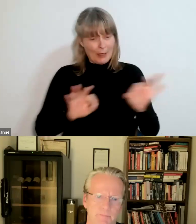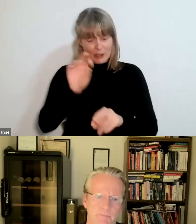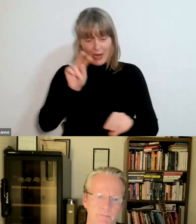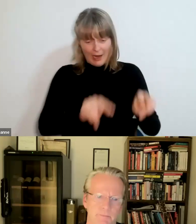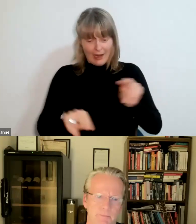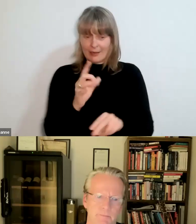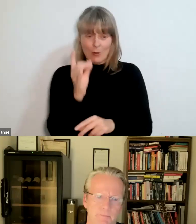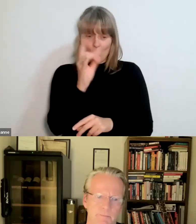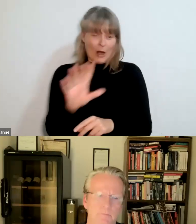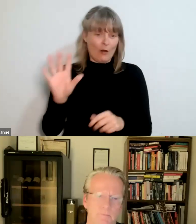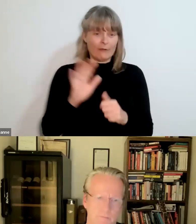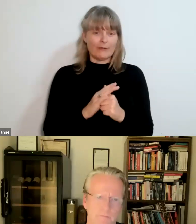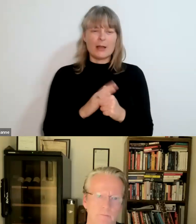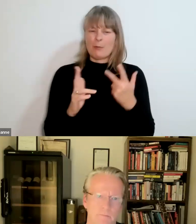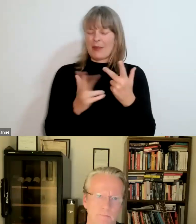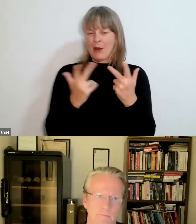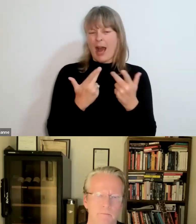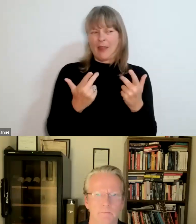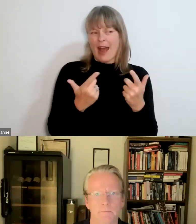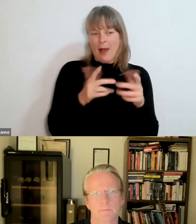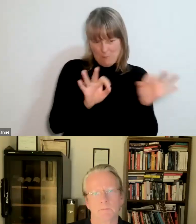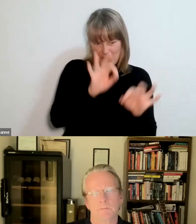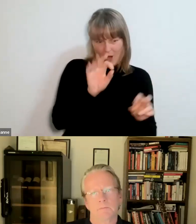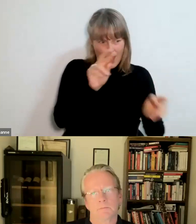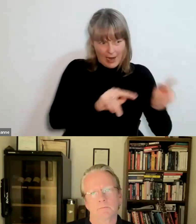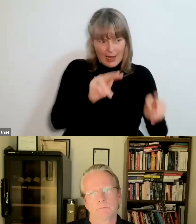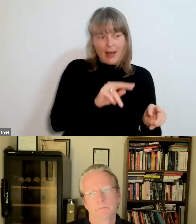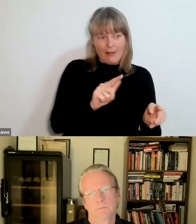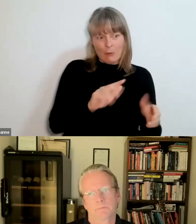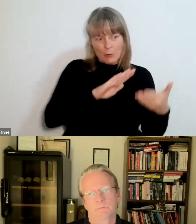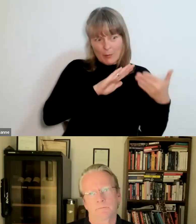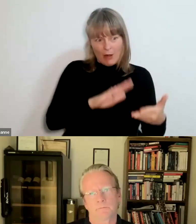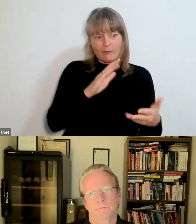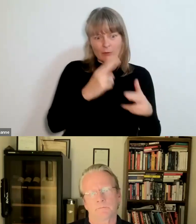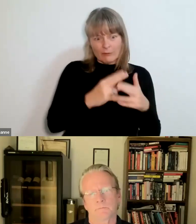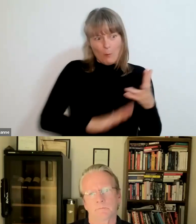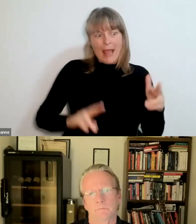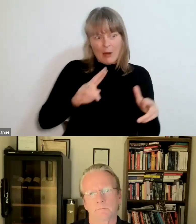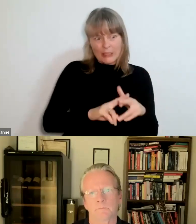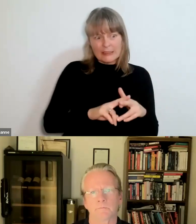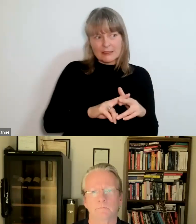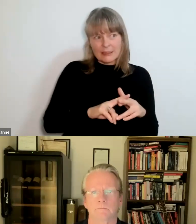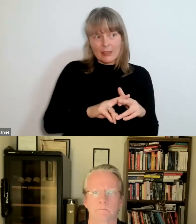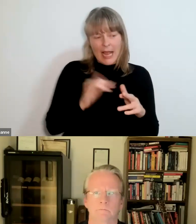look like that is just a one-off national measure, which is great, but there are lots of other